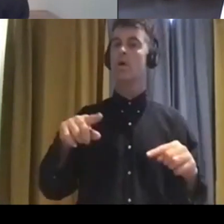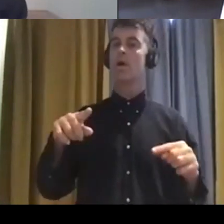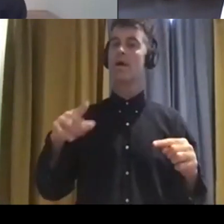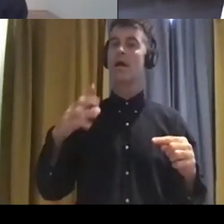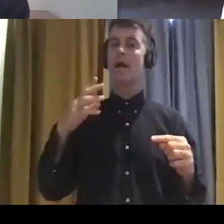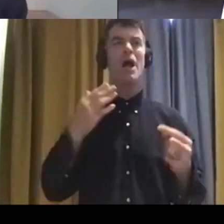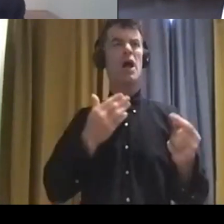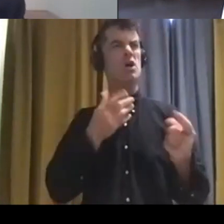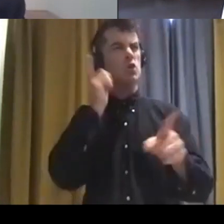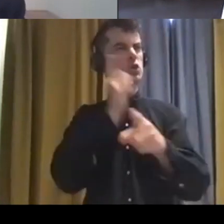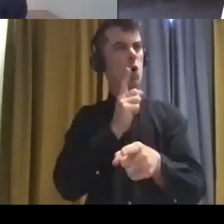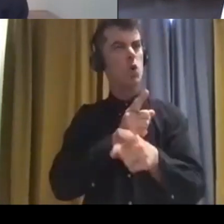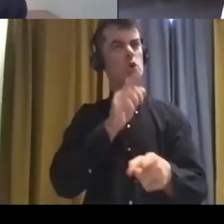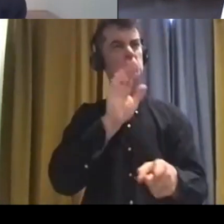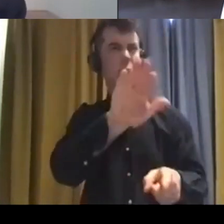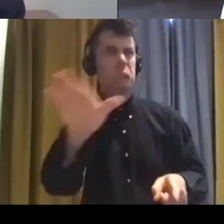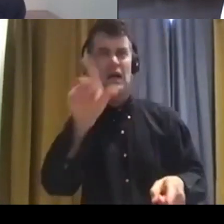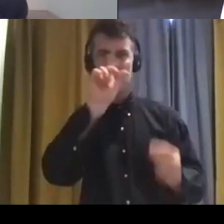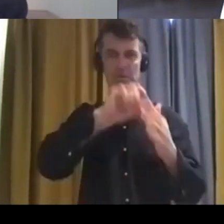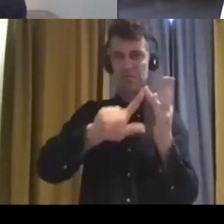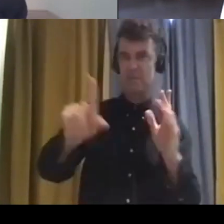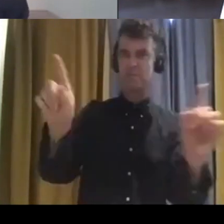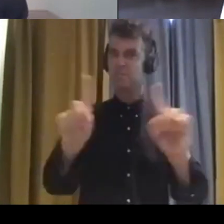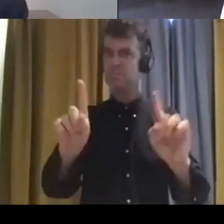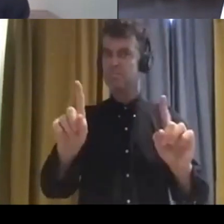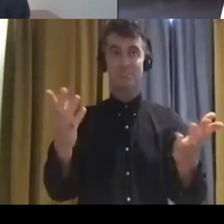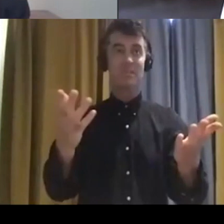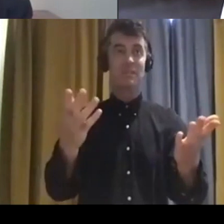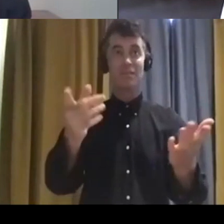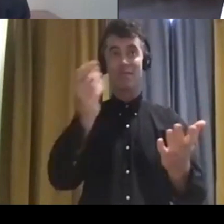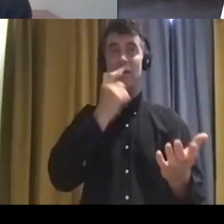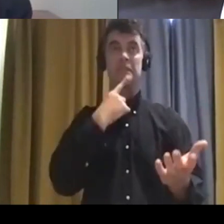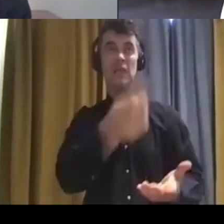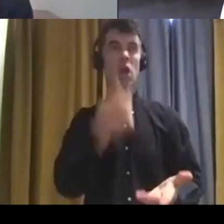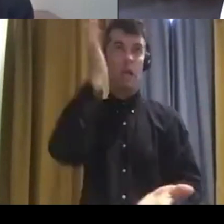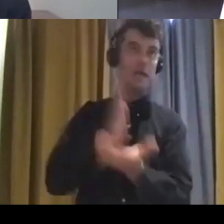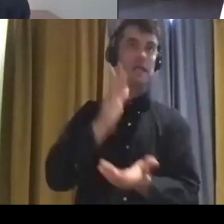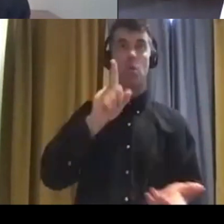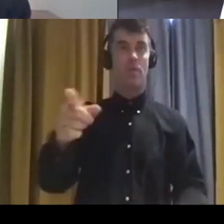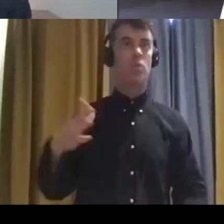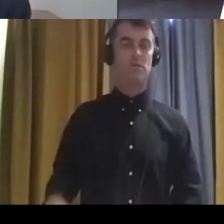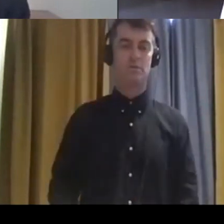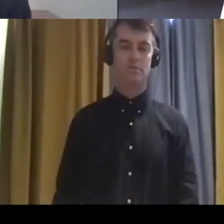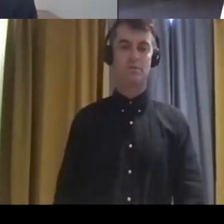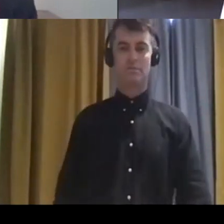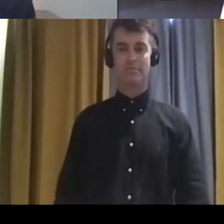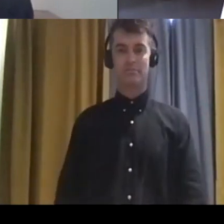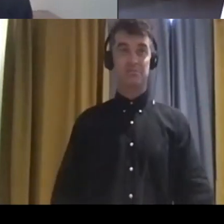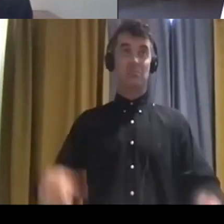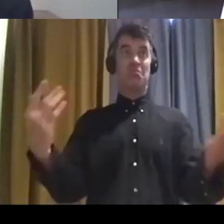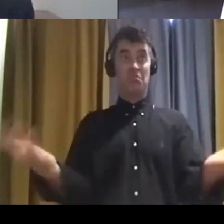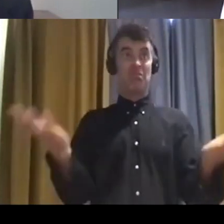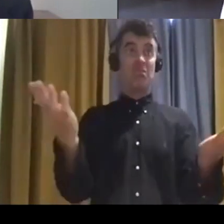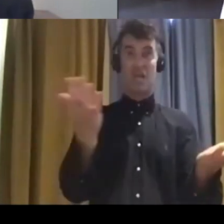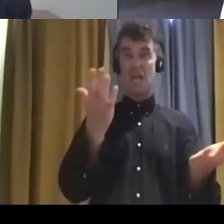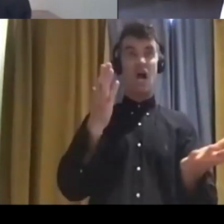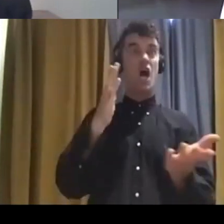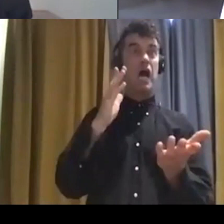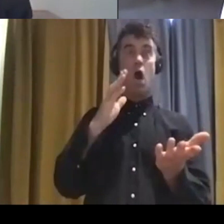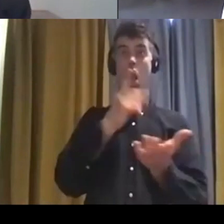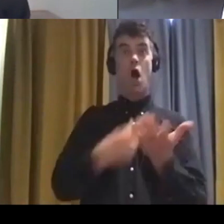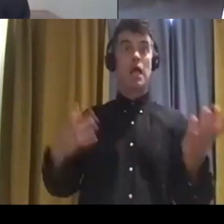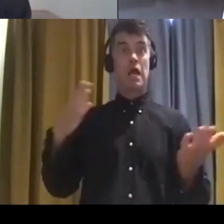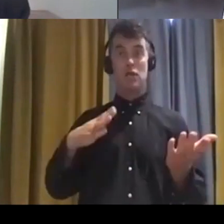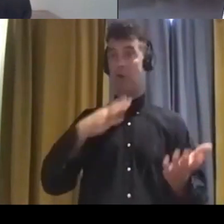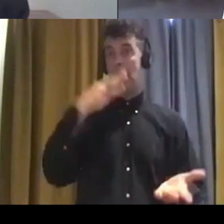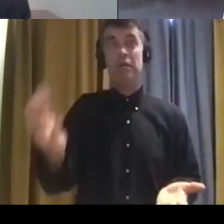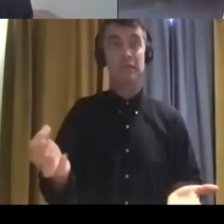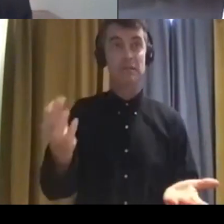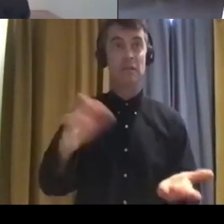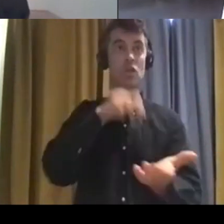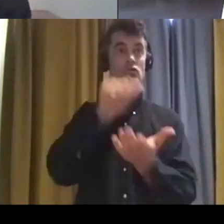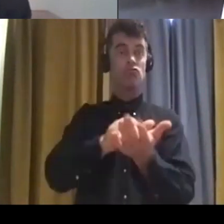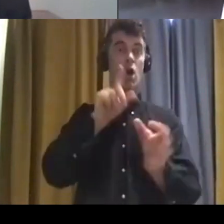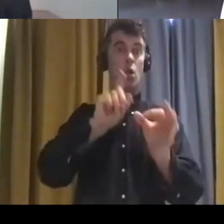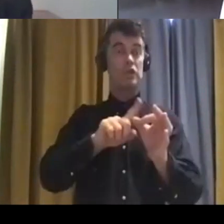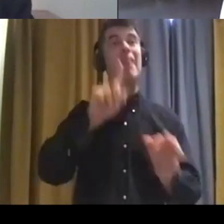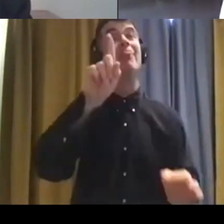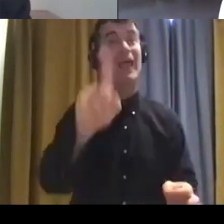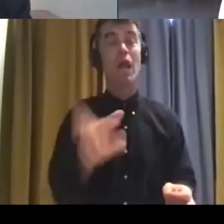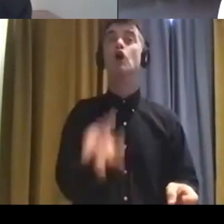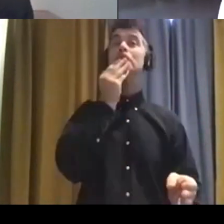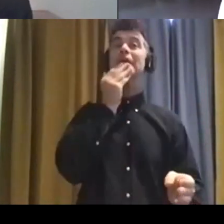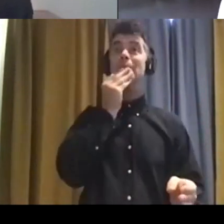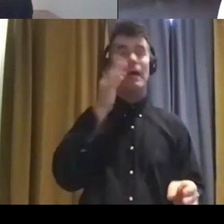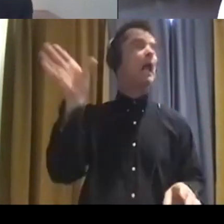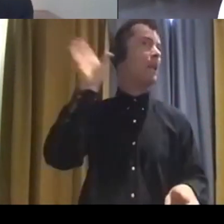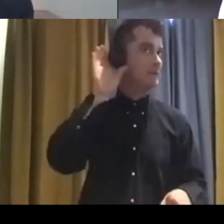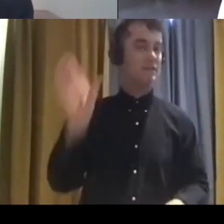exactly what they want and all you gotta do is ask the right questions and shut up and